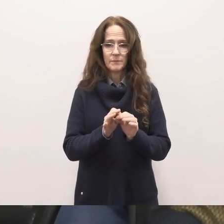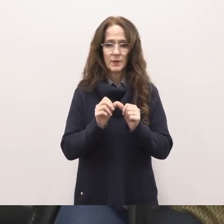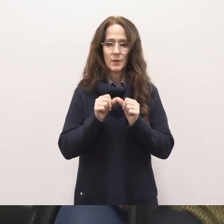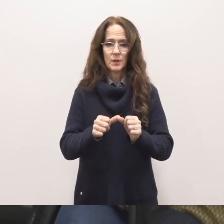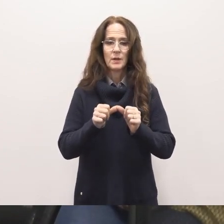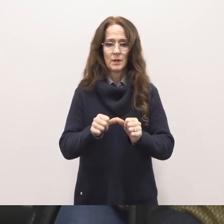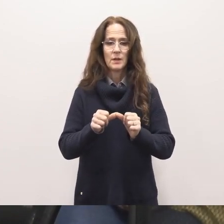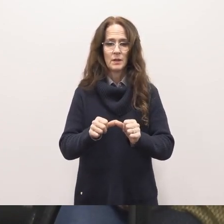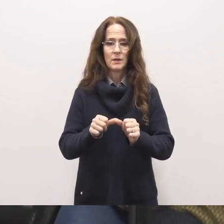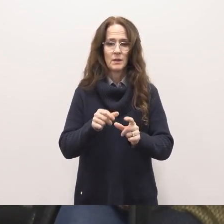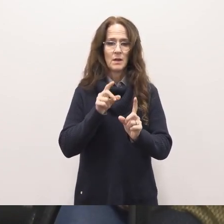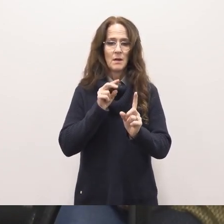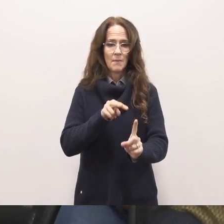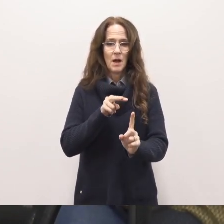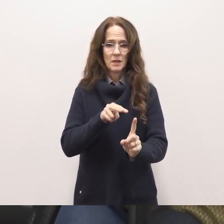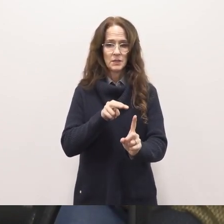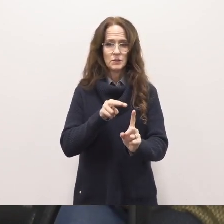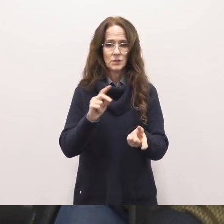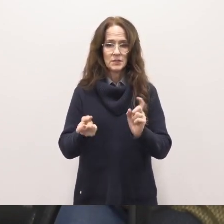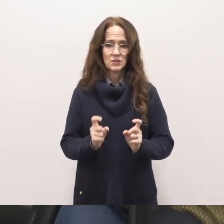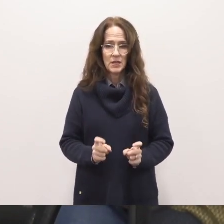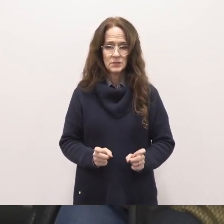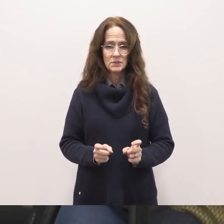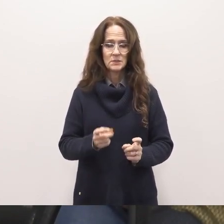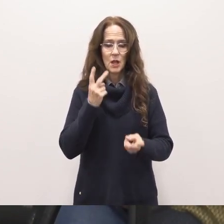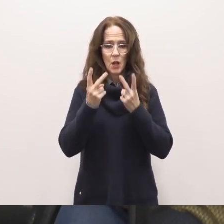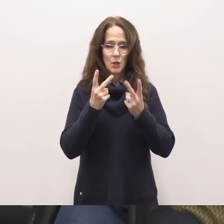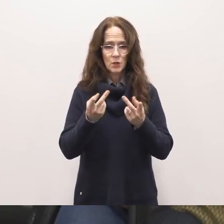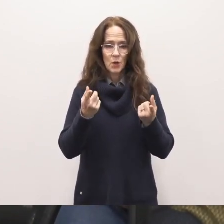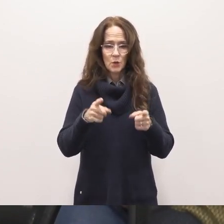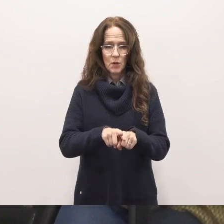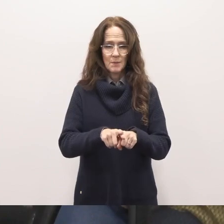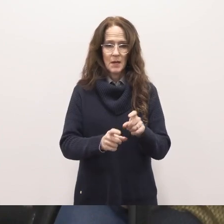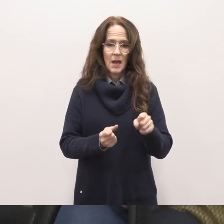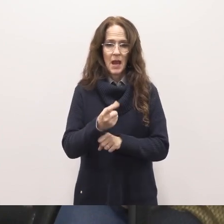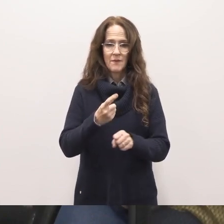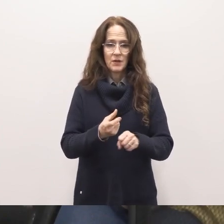to monitor, monitor the changes, look at your agreements every year before you start